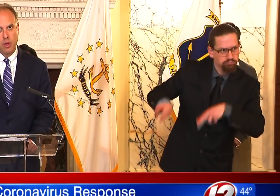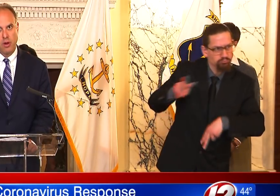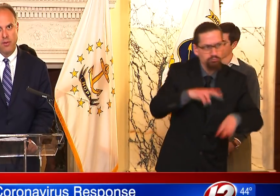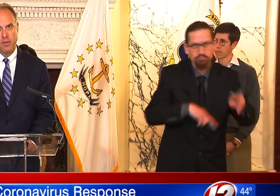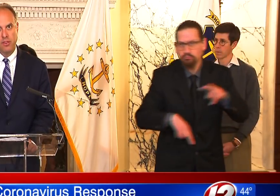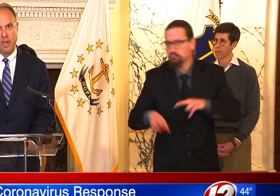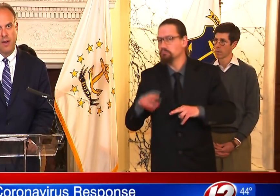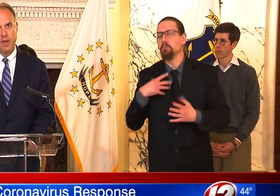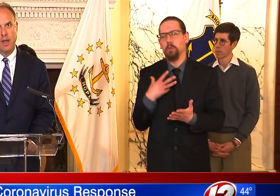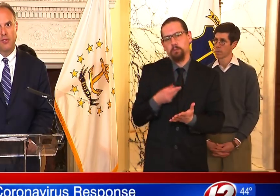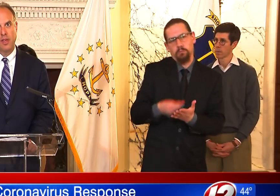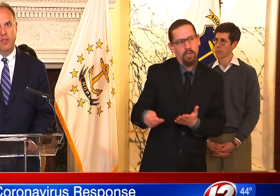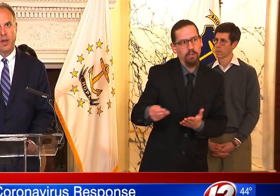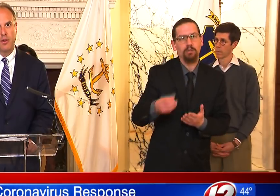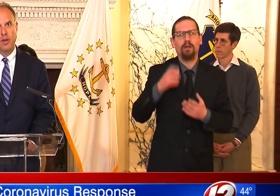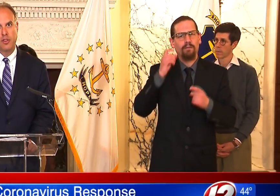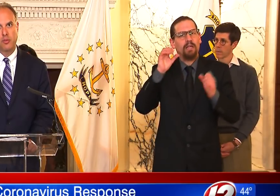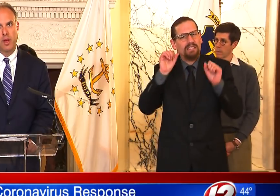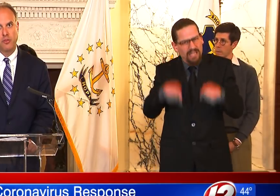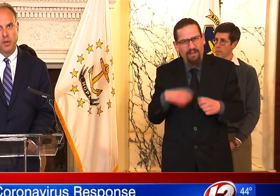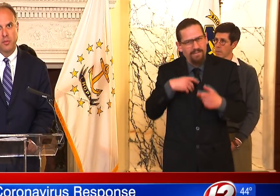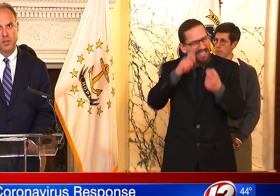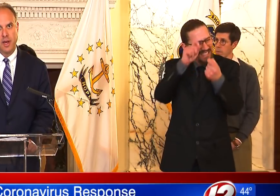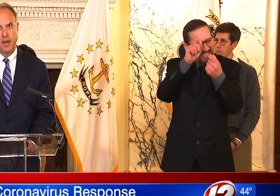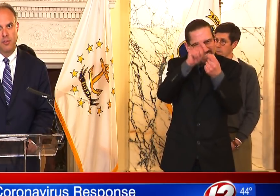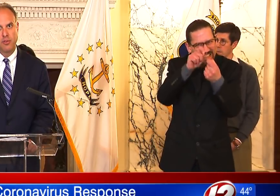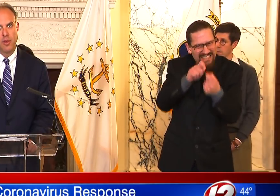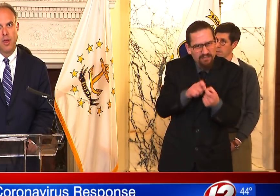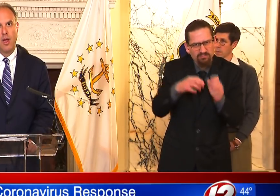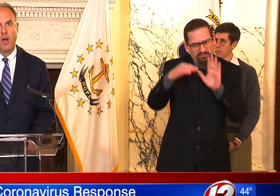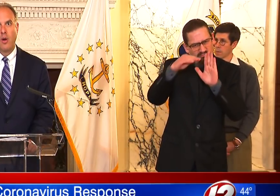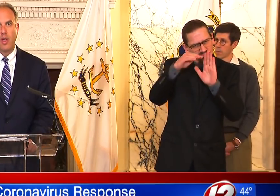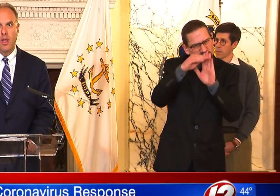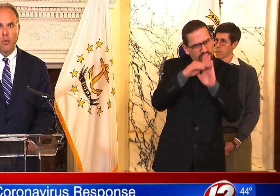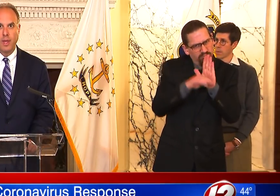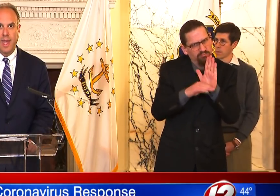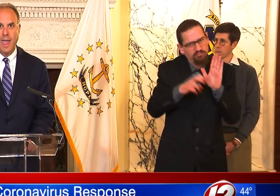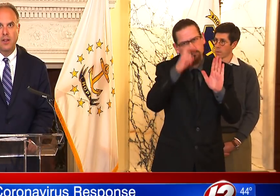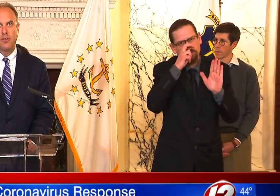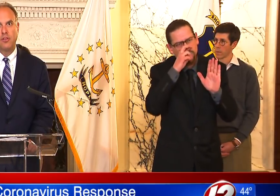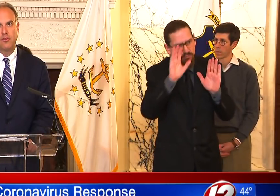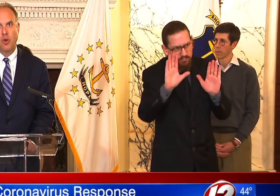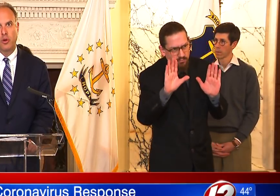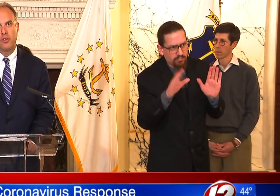WE WILL, UNDER LIMITED CIRCUMSTANCES ALLOW APPOINTMENT ONLY. PLEASE TALK WITH DBR.